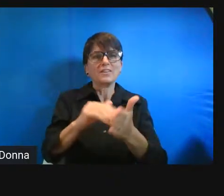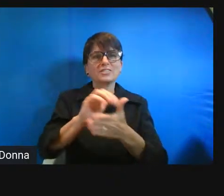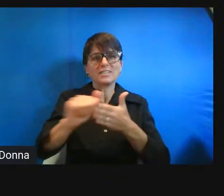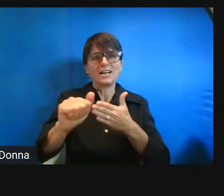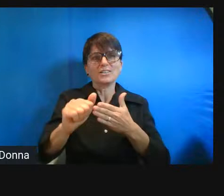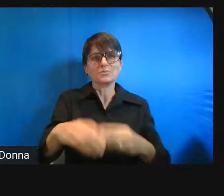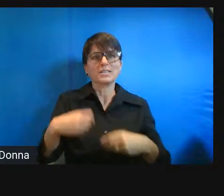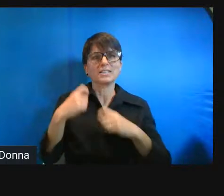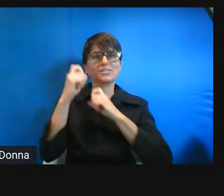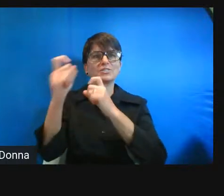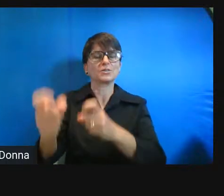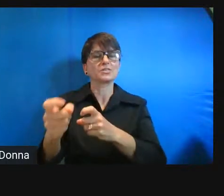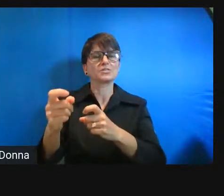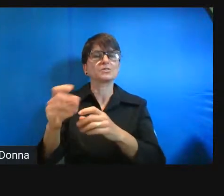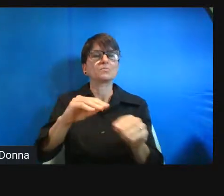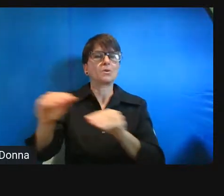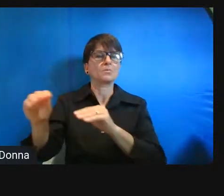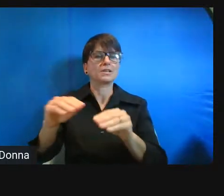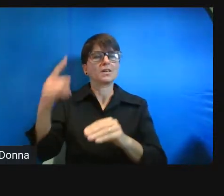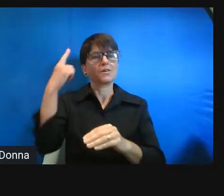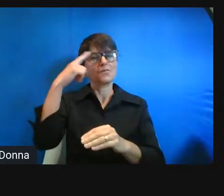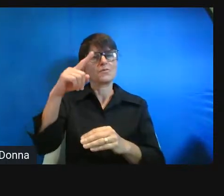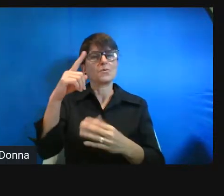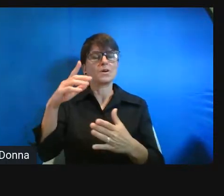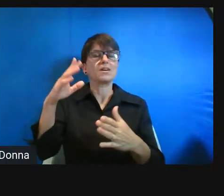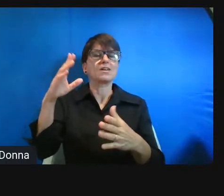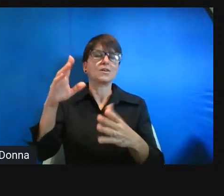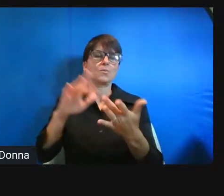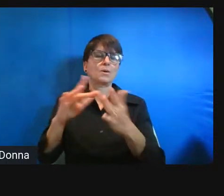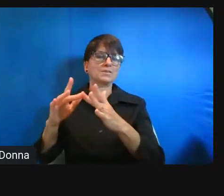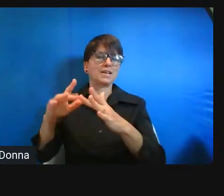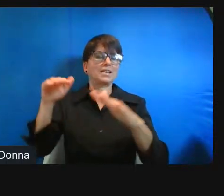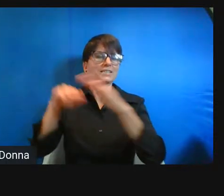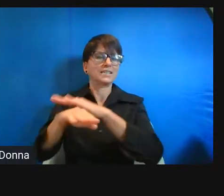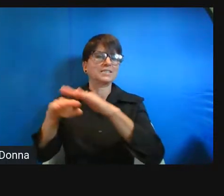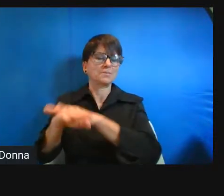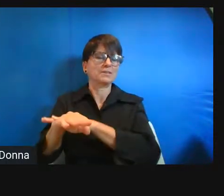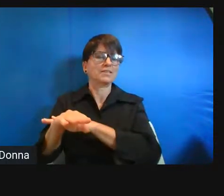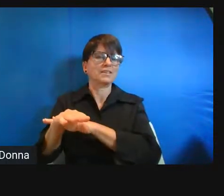registrants from 52 different countries and to be able to donate $2000 to a nonprofit